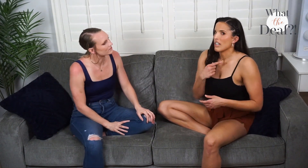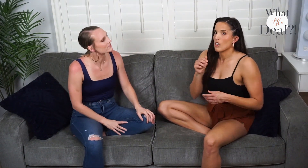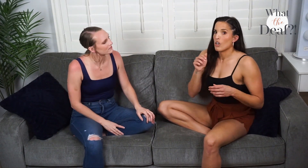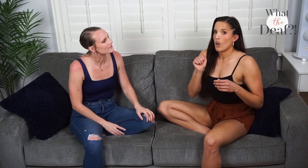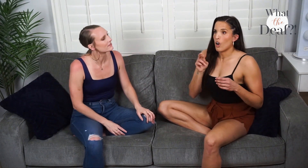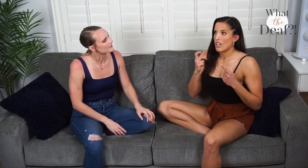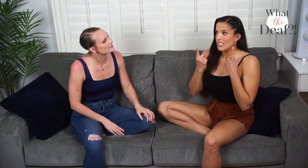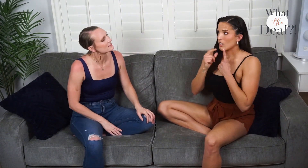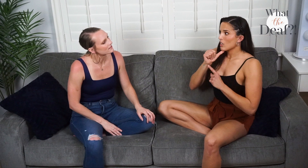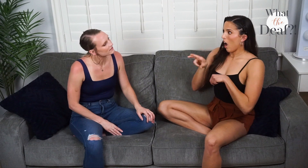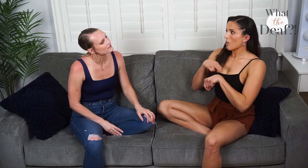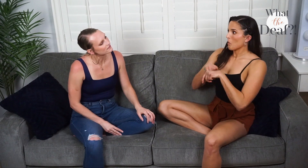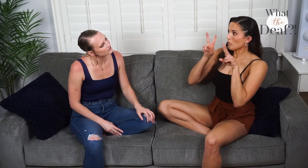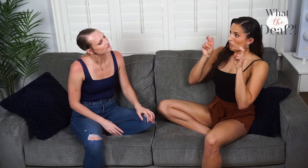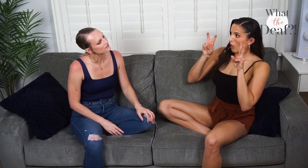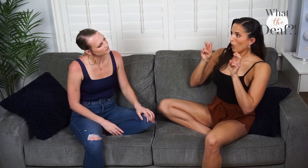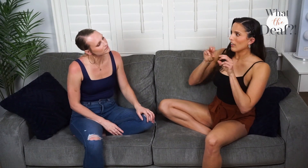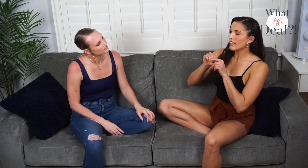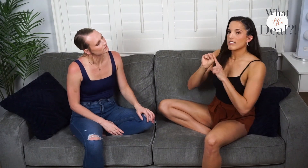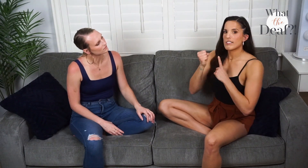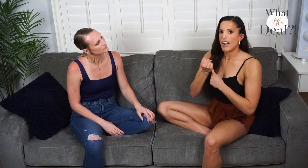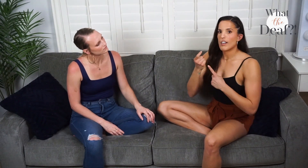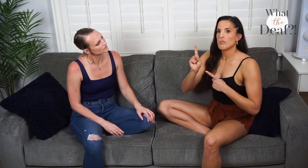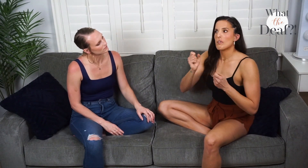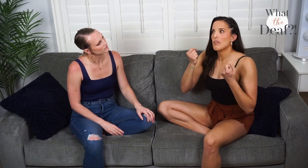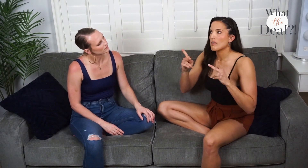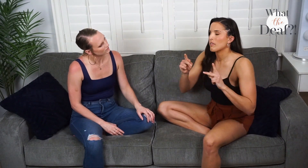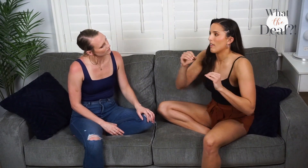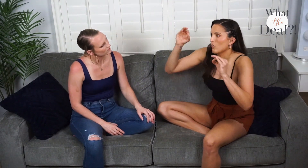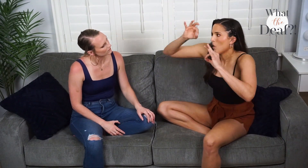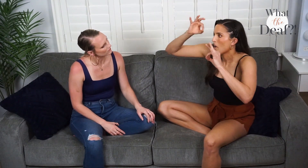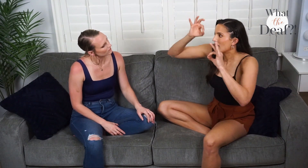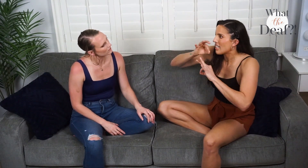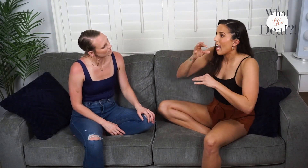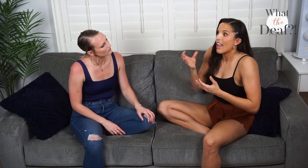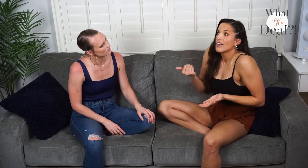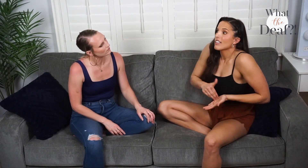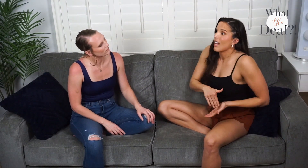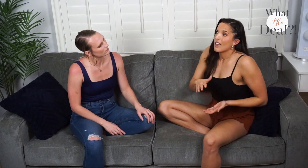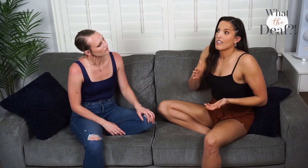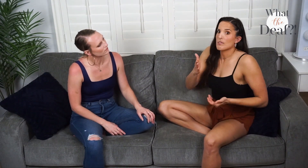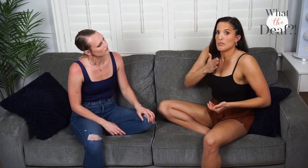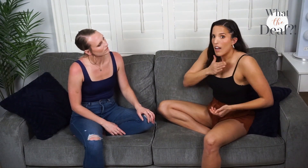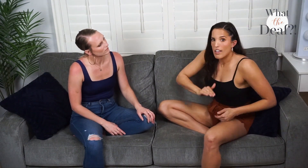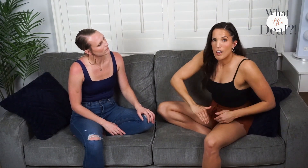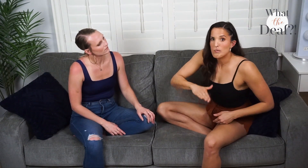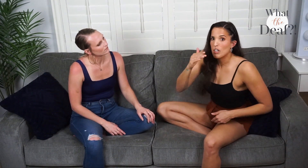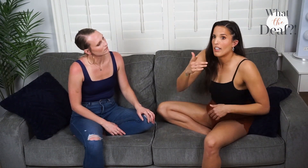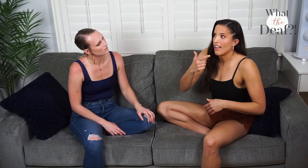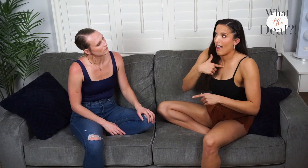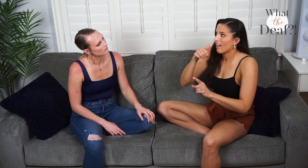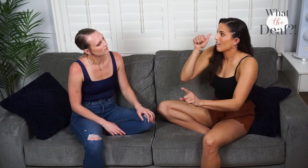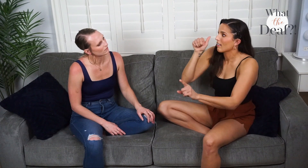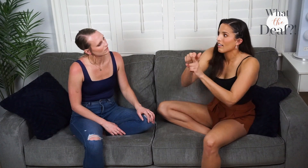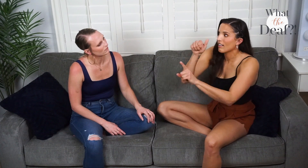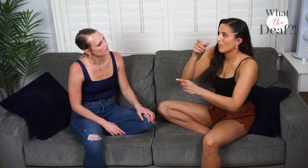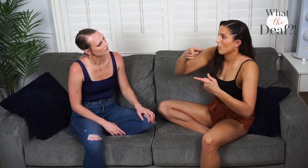we are considered not normal in society where many people just have no idea. And my whole life I have tricked people,